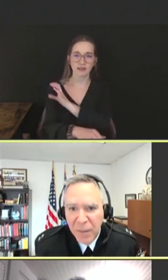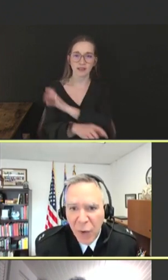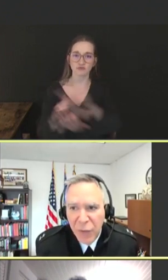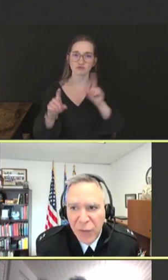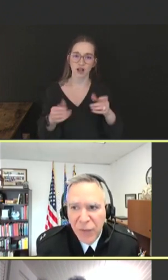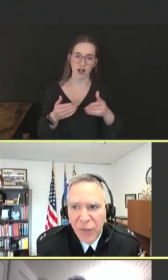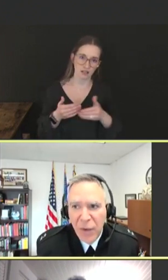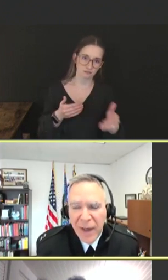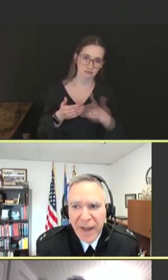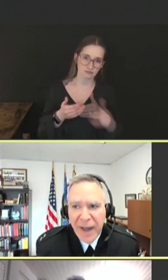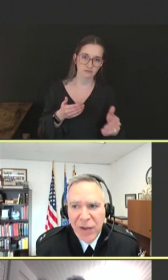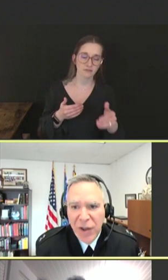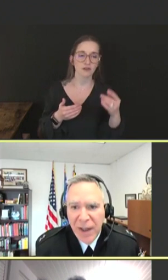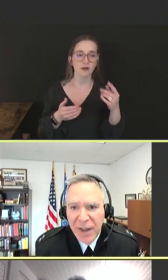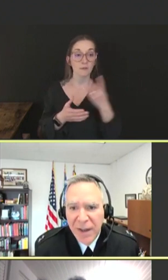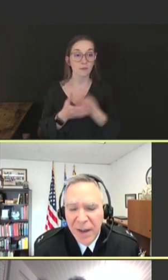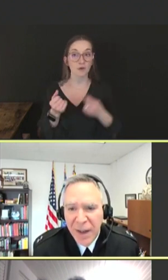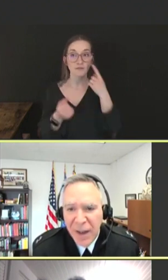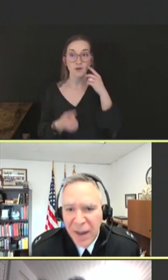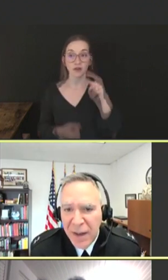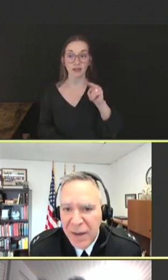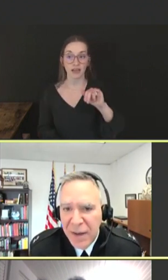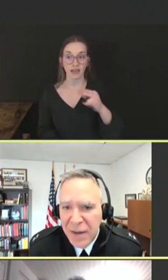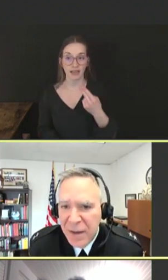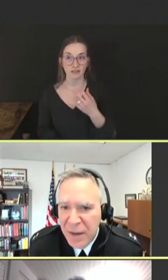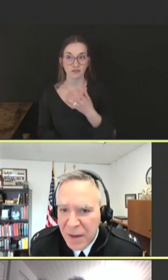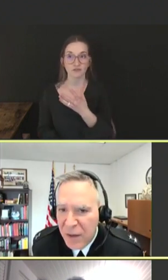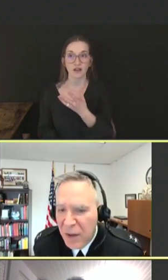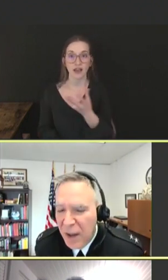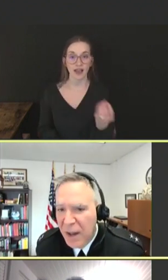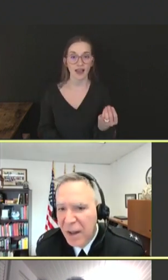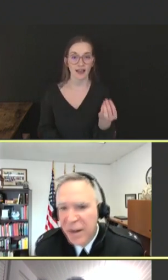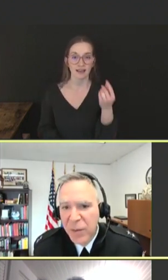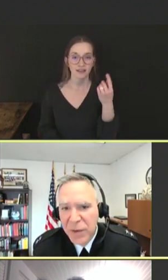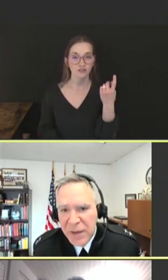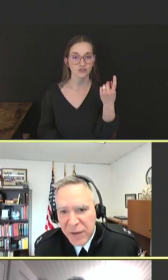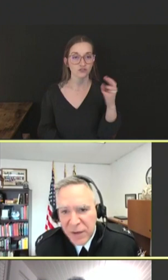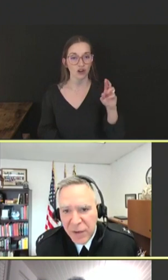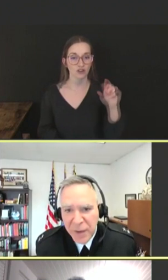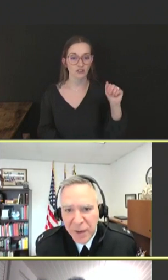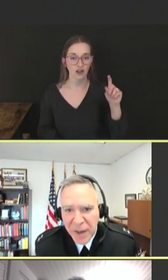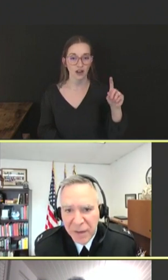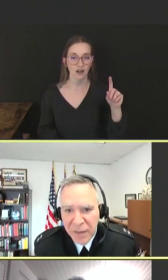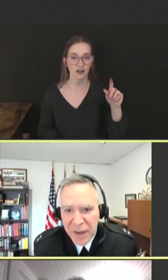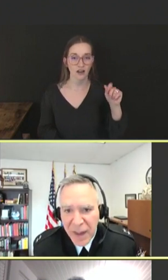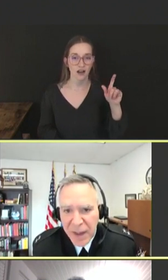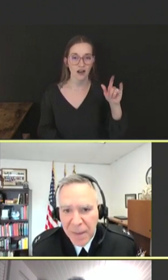both for NIH and Dr. Al-Aly will tell us a little bit about the VA.